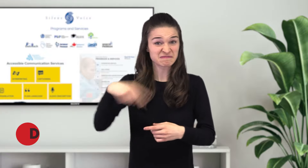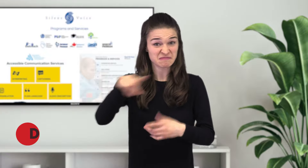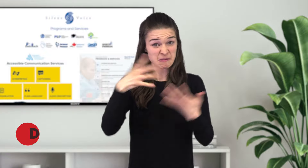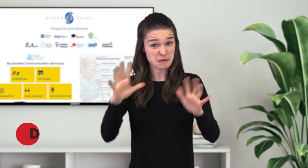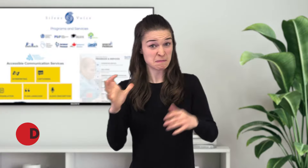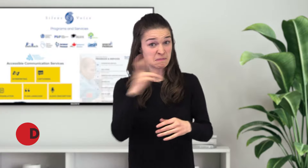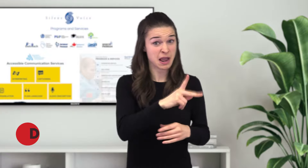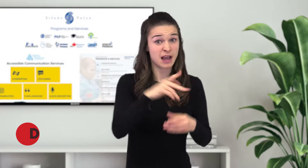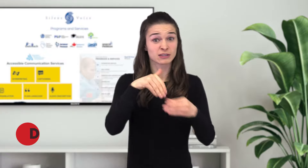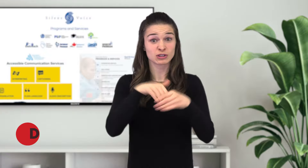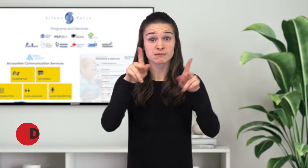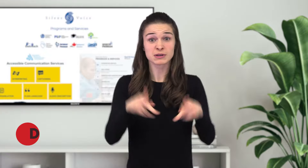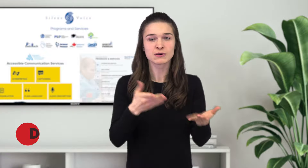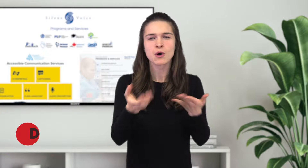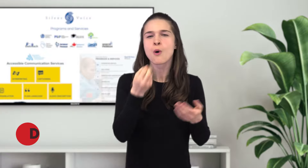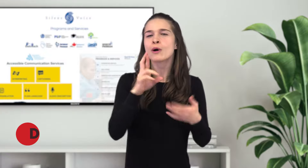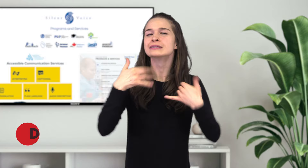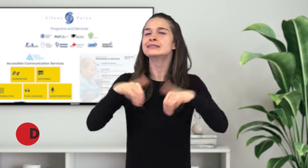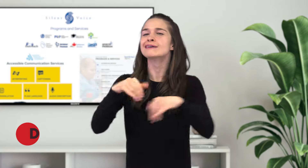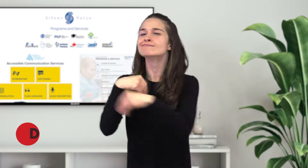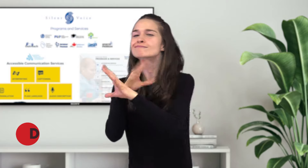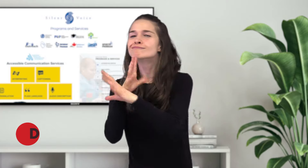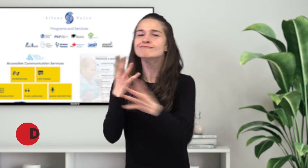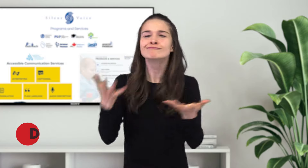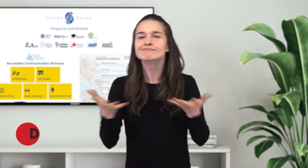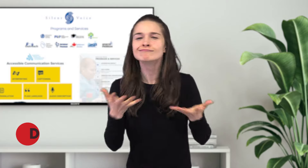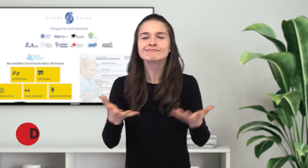if they have resumed in-person services or continuing to only online services.